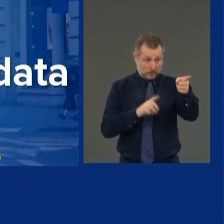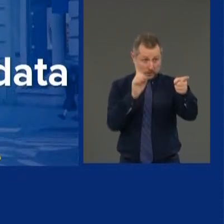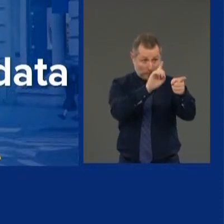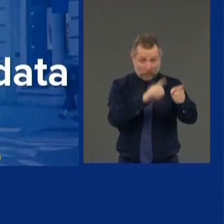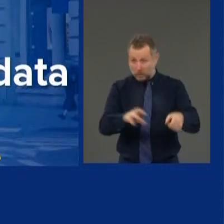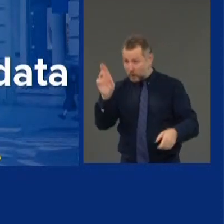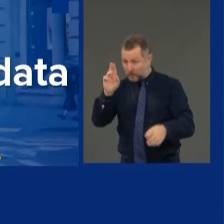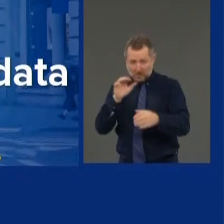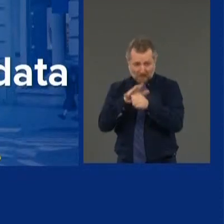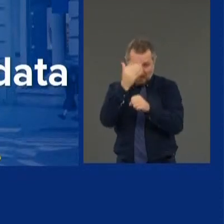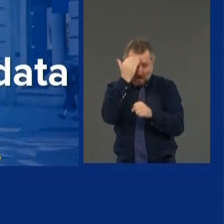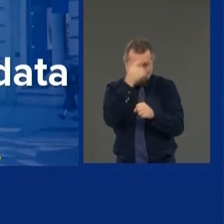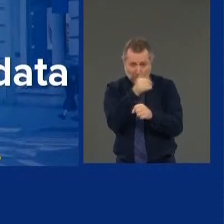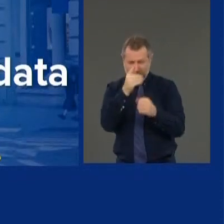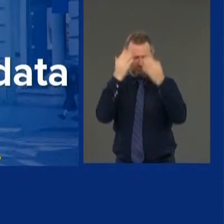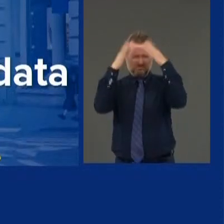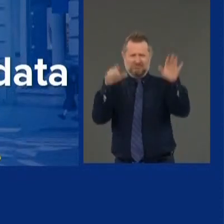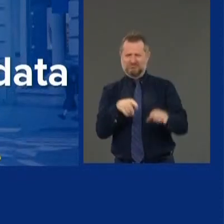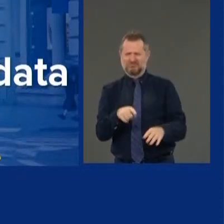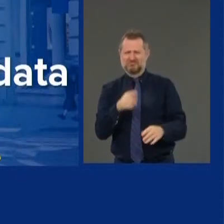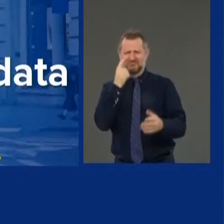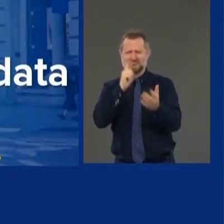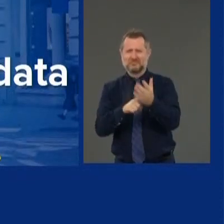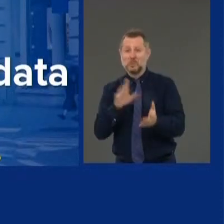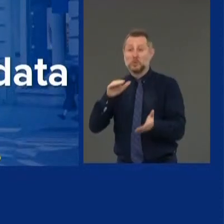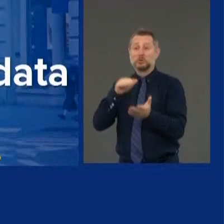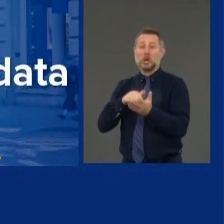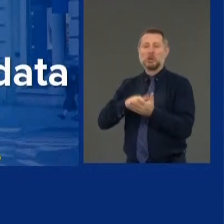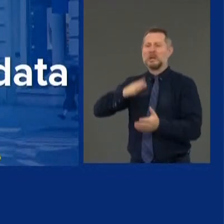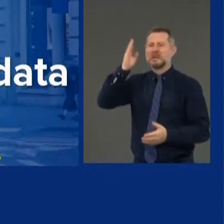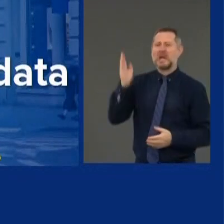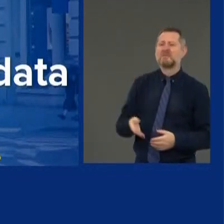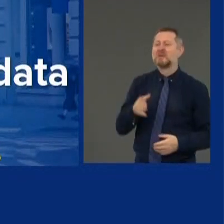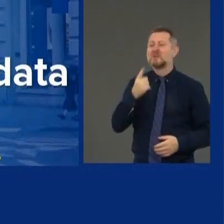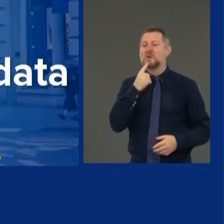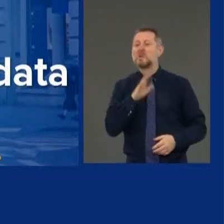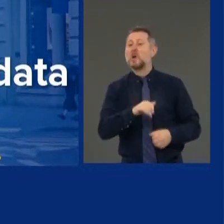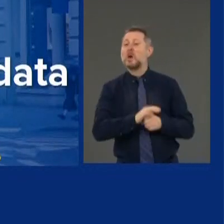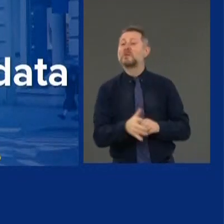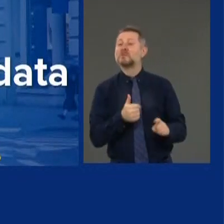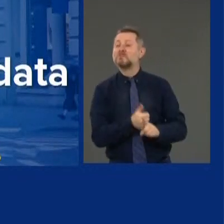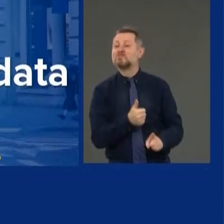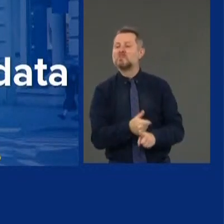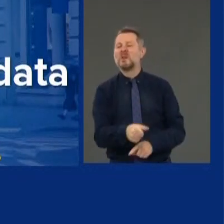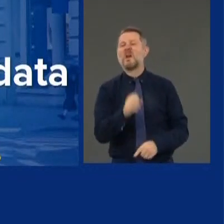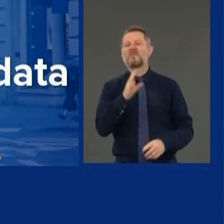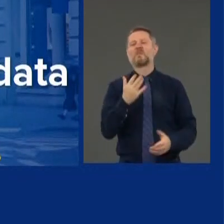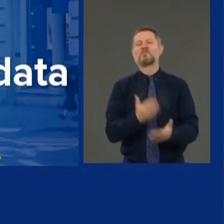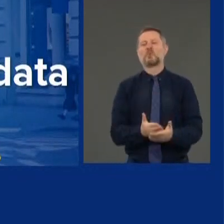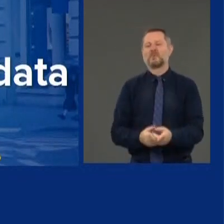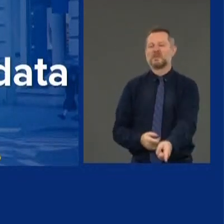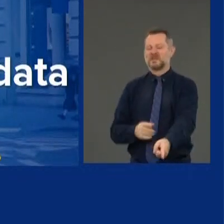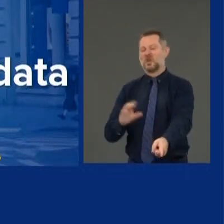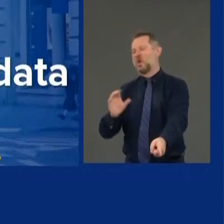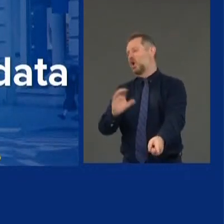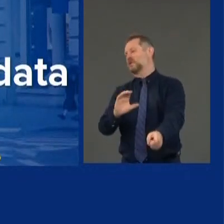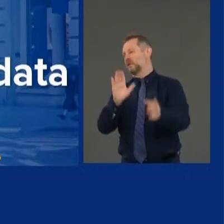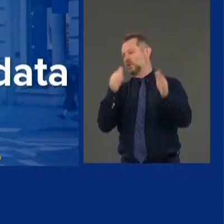WE'RE DEALING WITH THE VIRUS. THEY DON'T HAVE A POLITICAL IDEOLOGY. NO DOCTOR EVER SAID TO ME OR WE